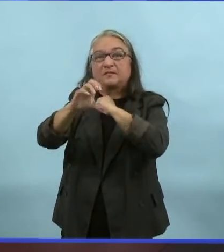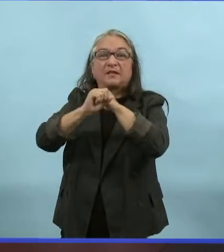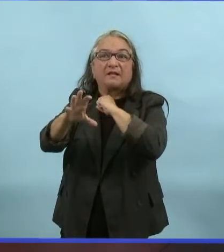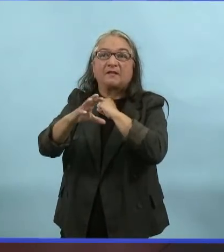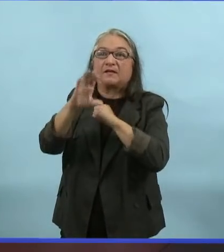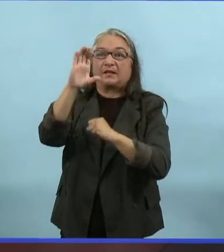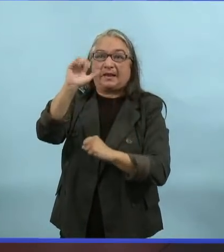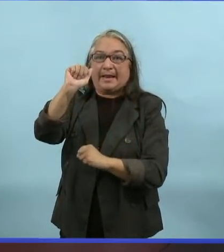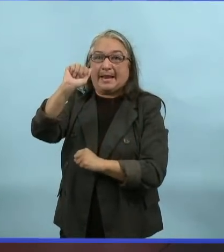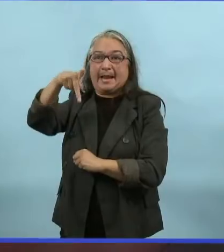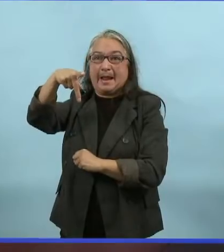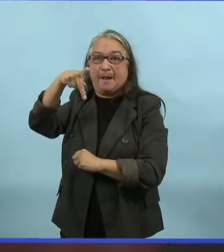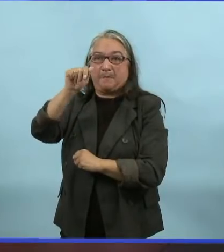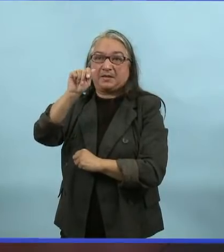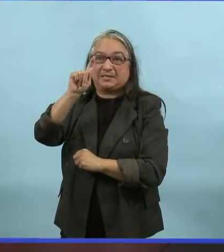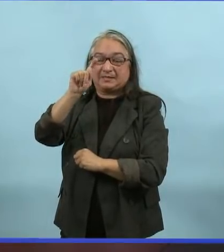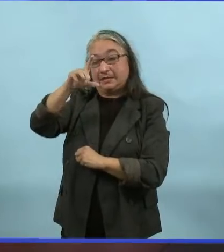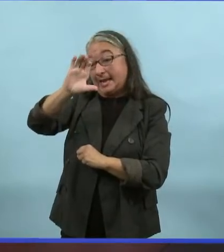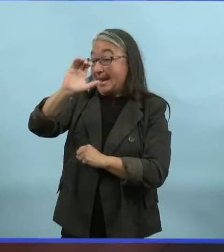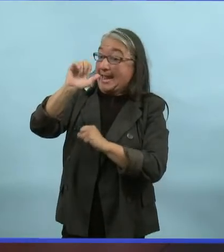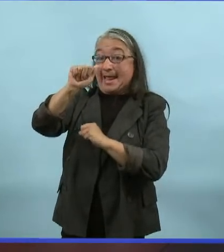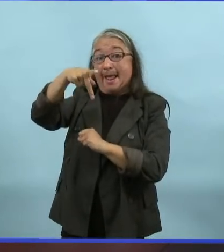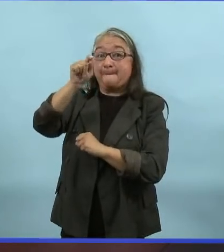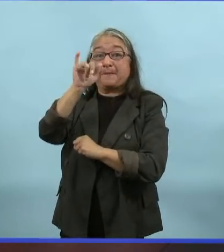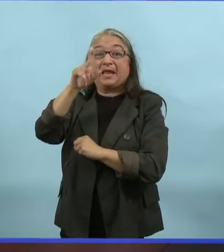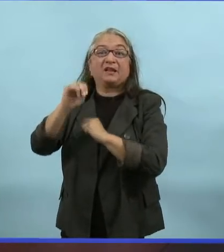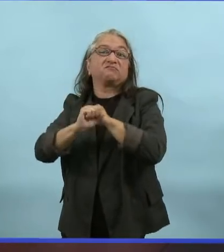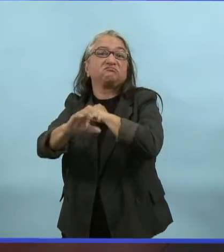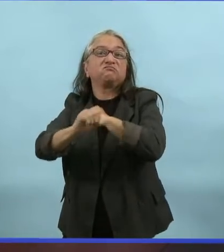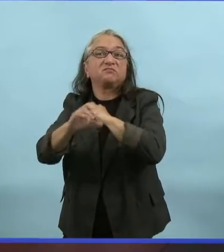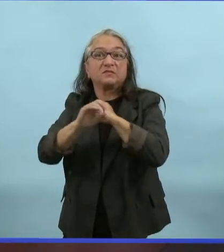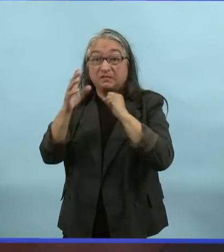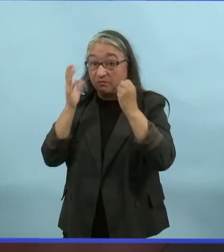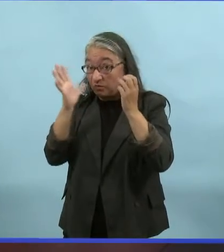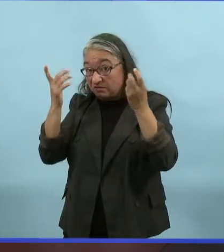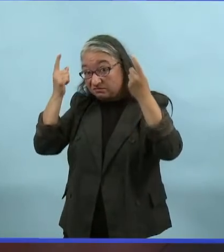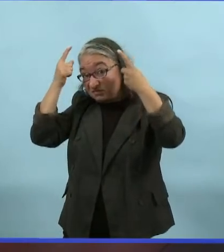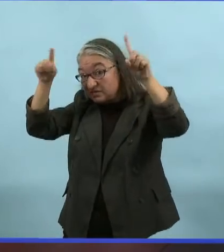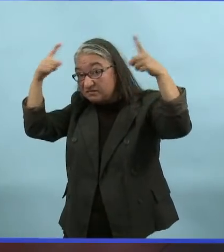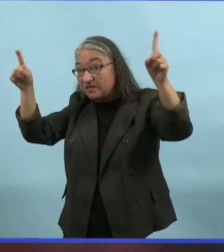are bumping up against the wall at this point in terms of convincing people to get the vaccine